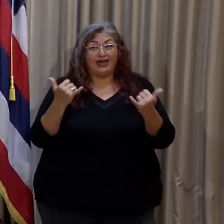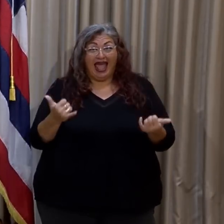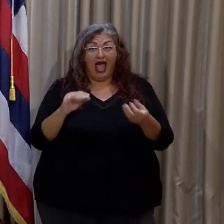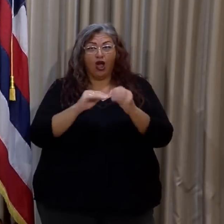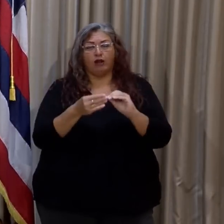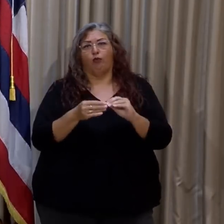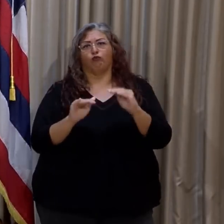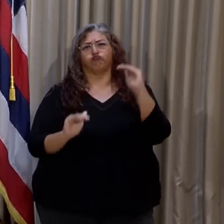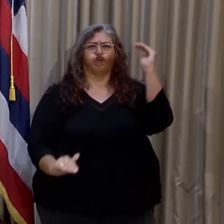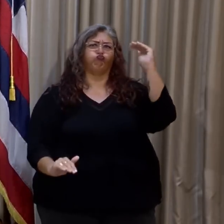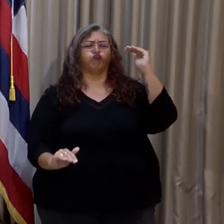SINGLE DAY.